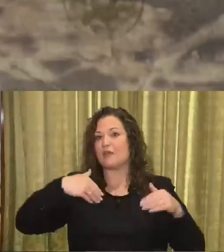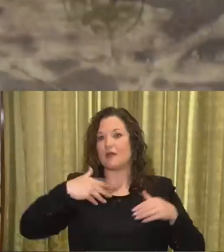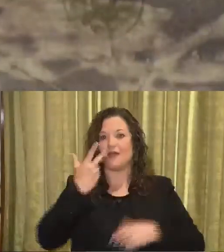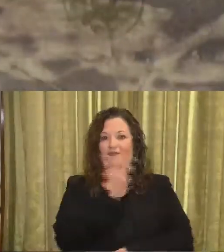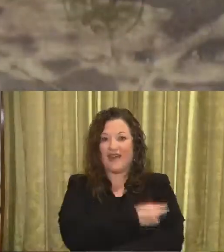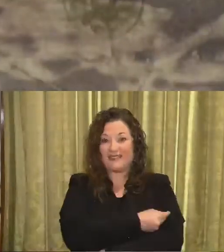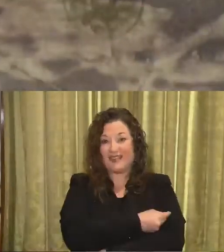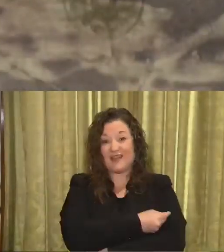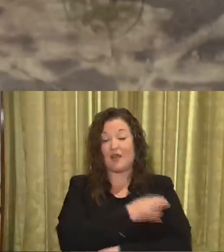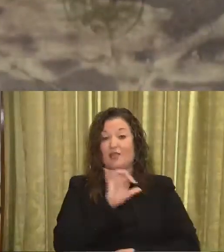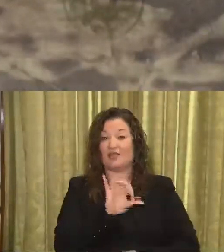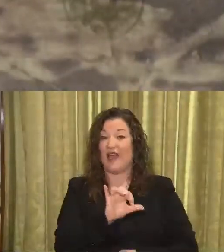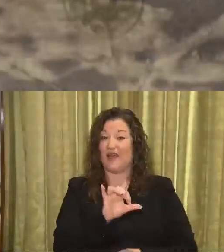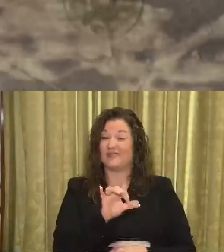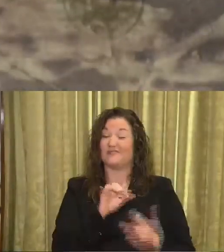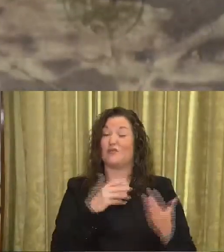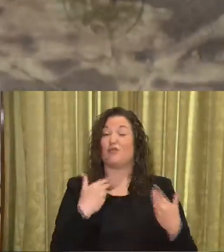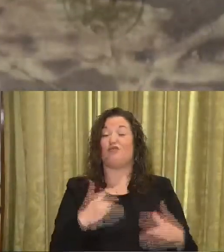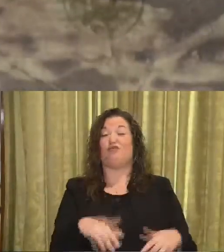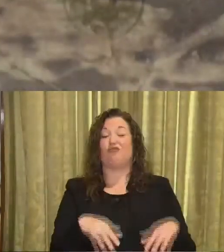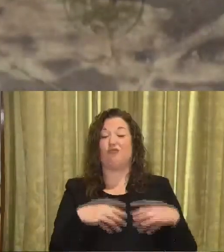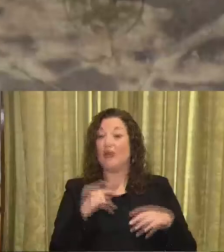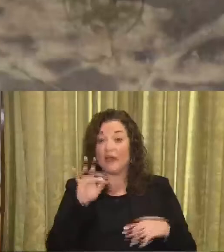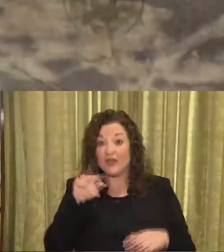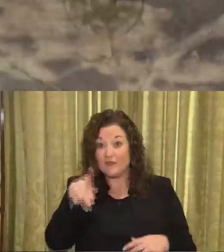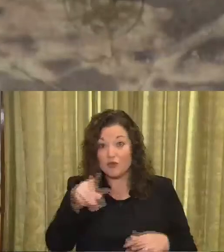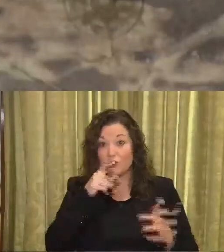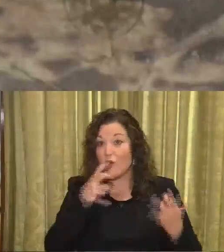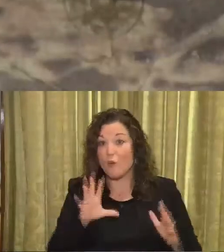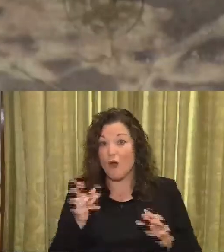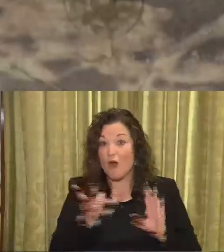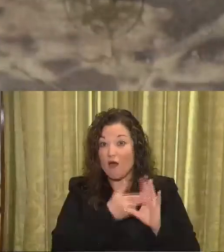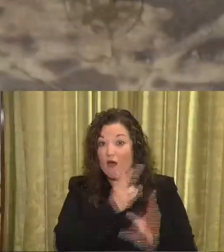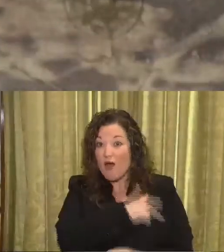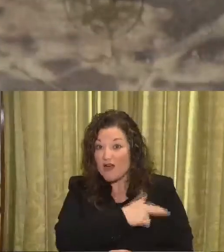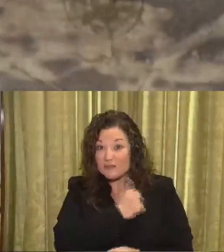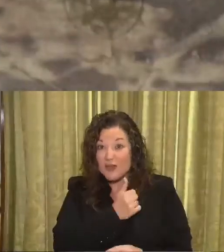And so if you don't want to go to hospital, get vaccinated now.